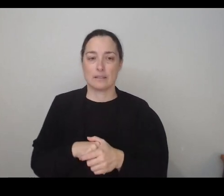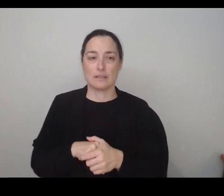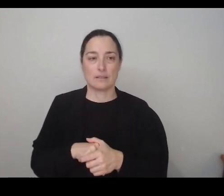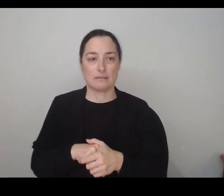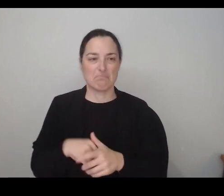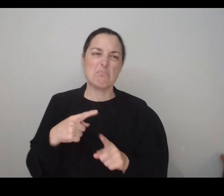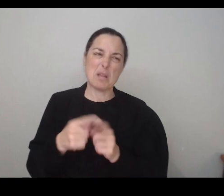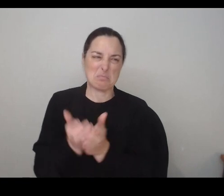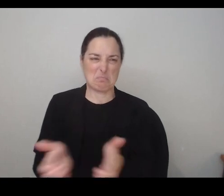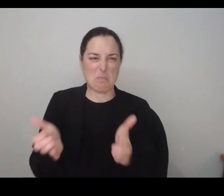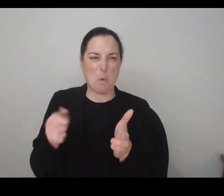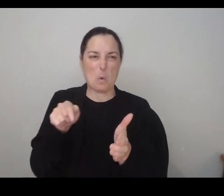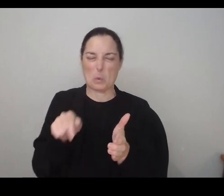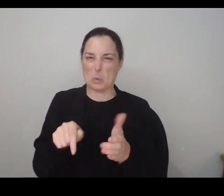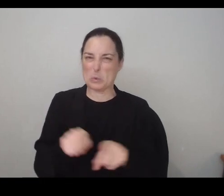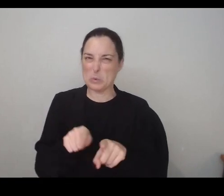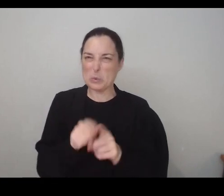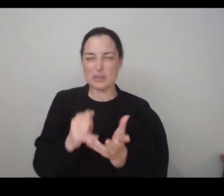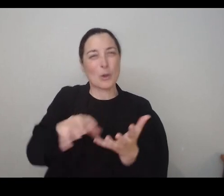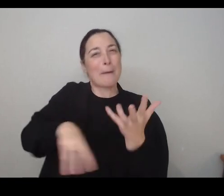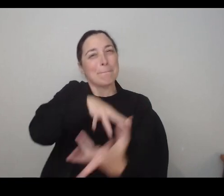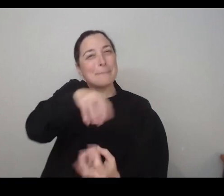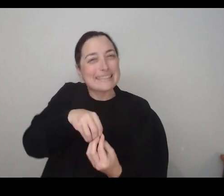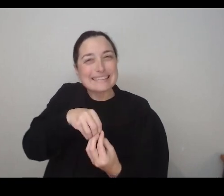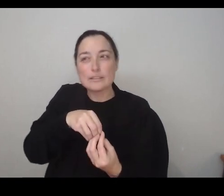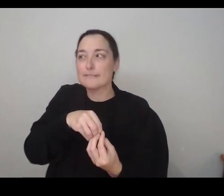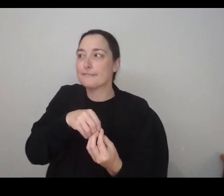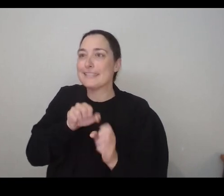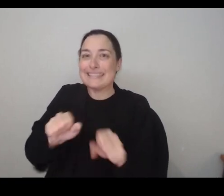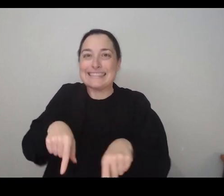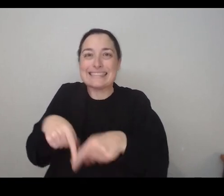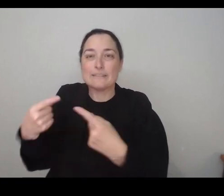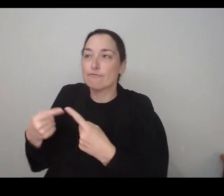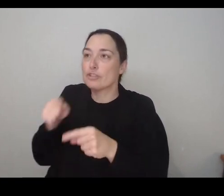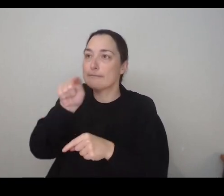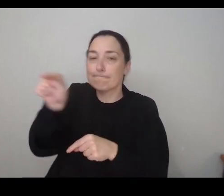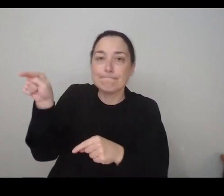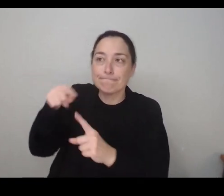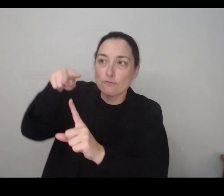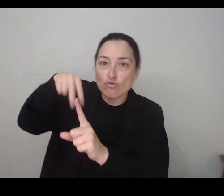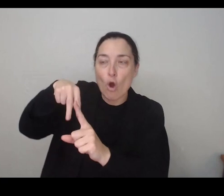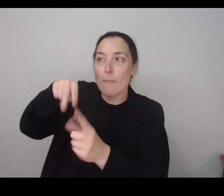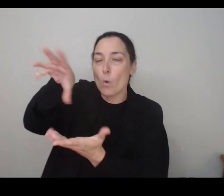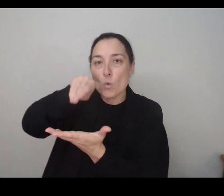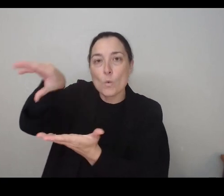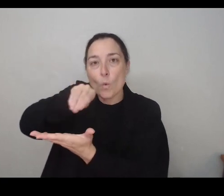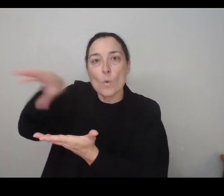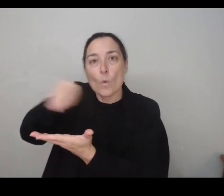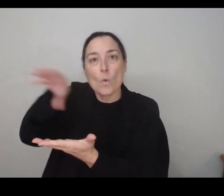So it's a mixture of all the possible sources of Gauguin at that time.